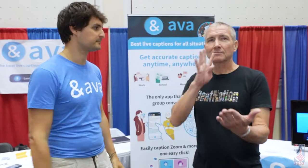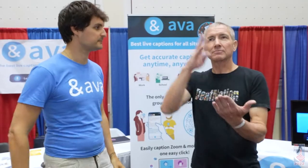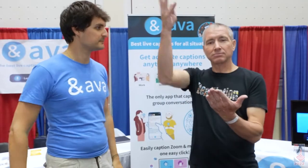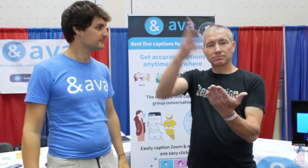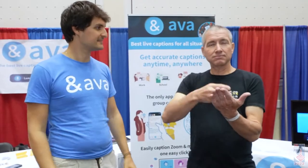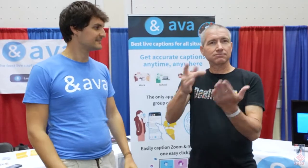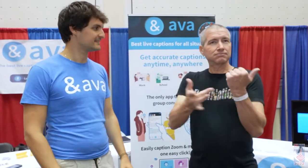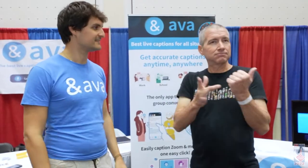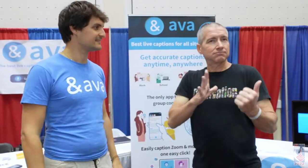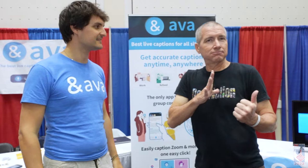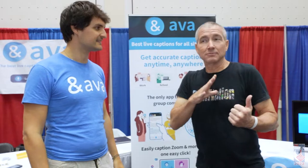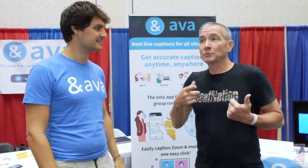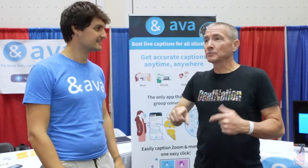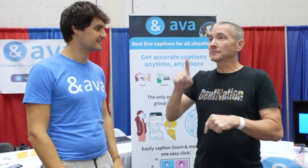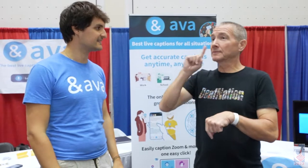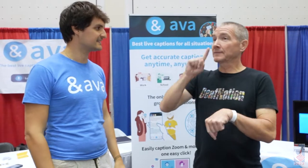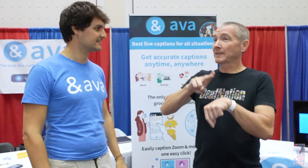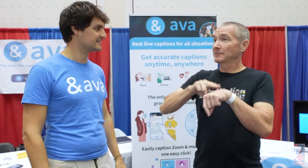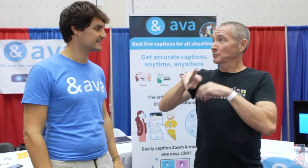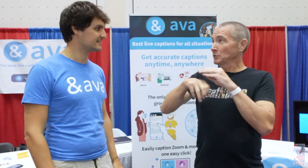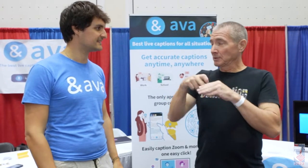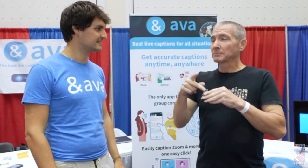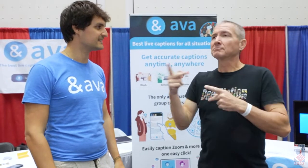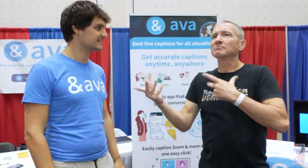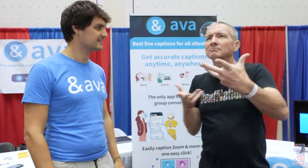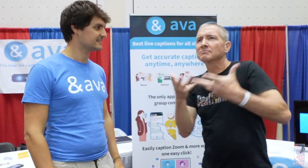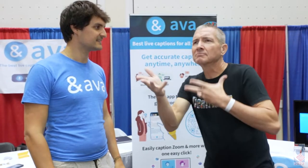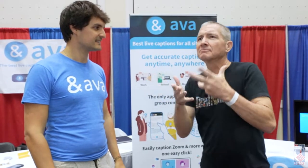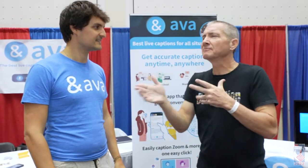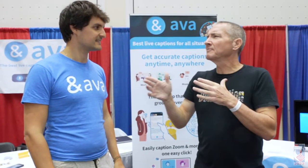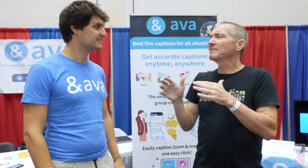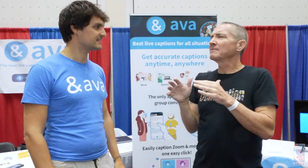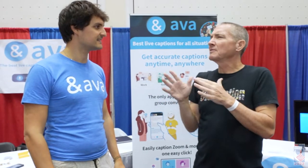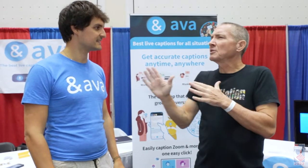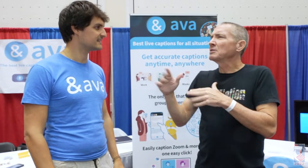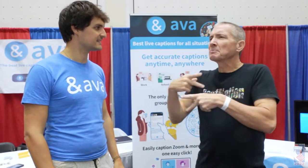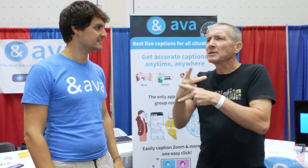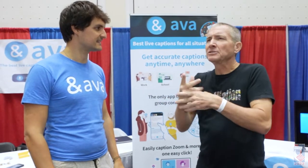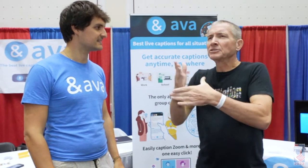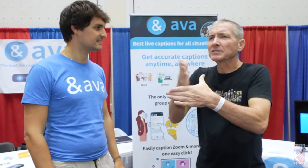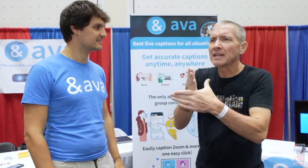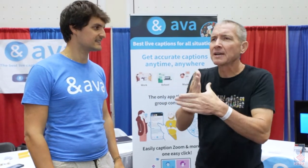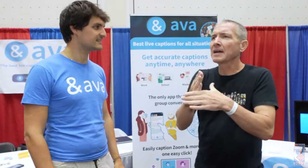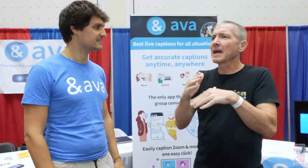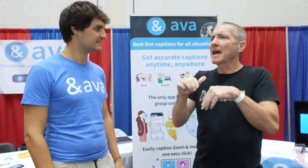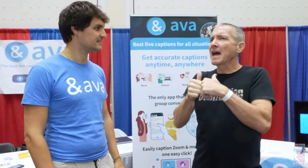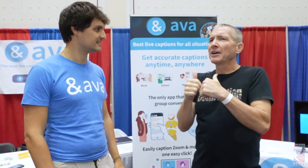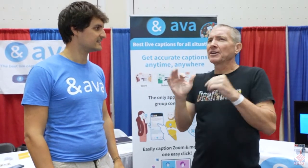Speech-to-text technology, very neat. So here at the DeafNation World Expo & Conference you're able to share what you've created with the attendees.